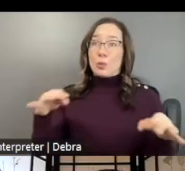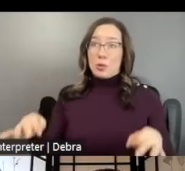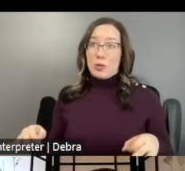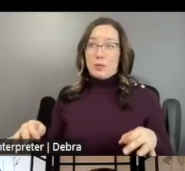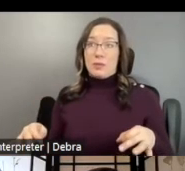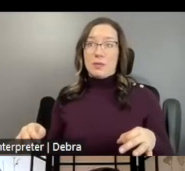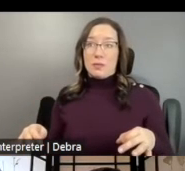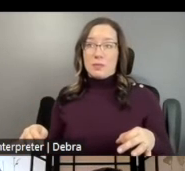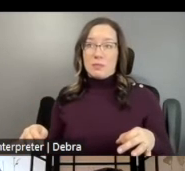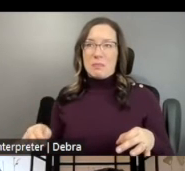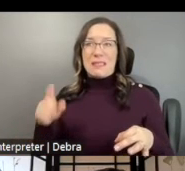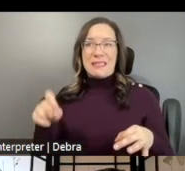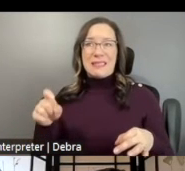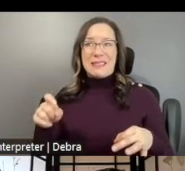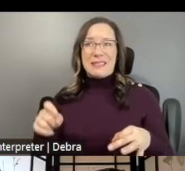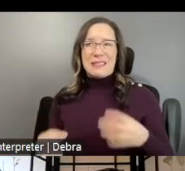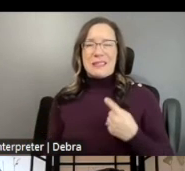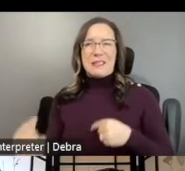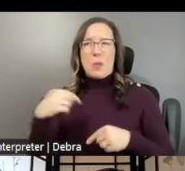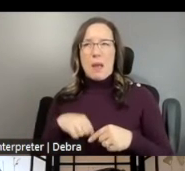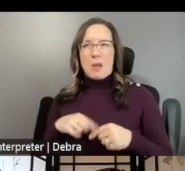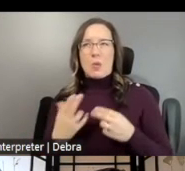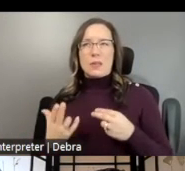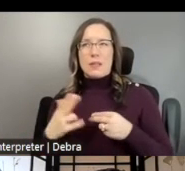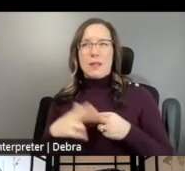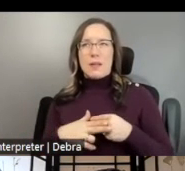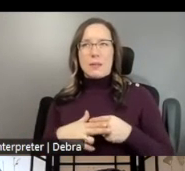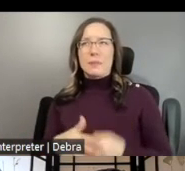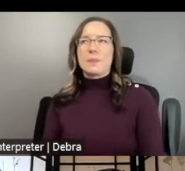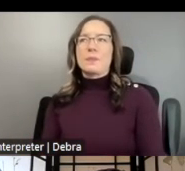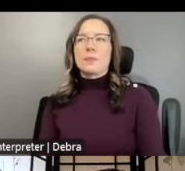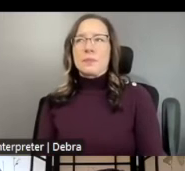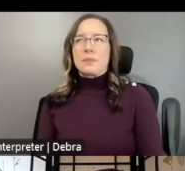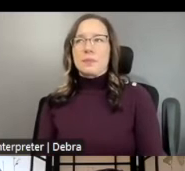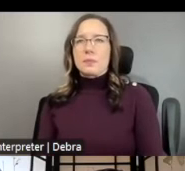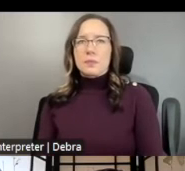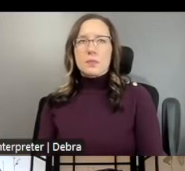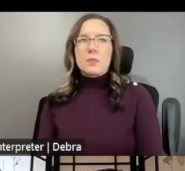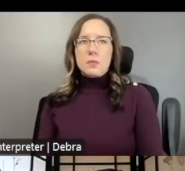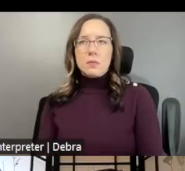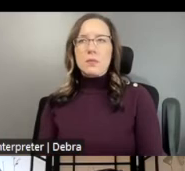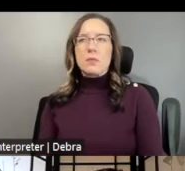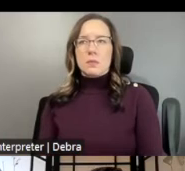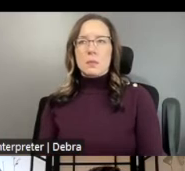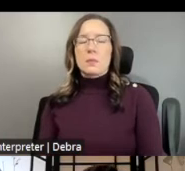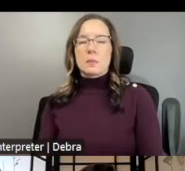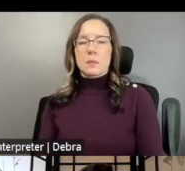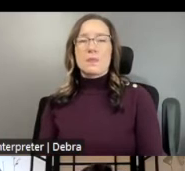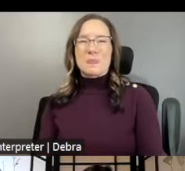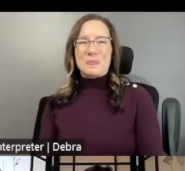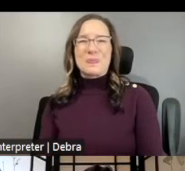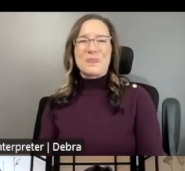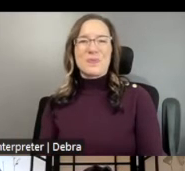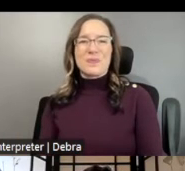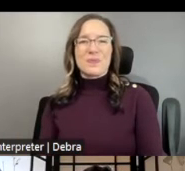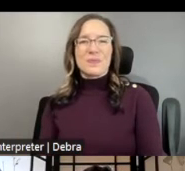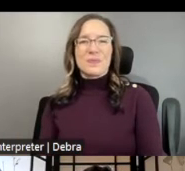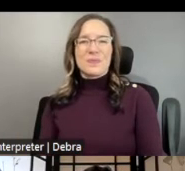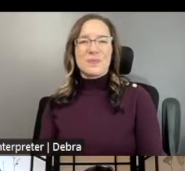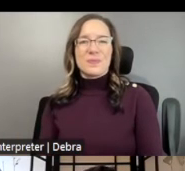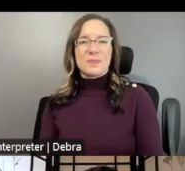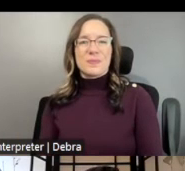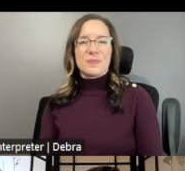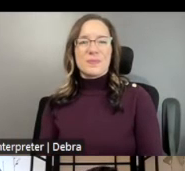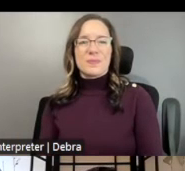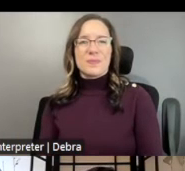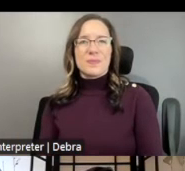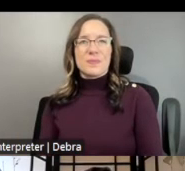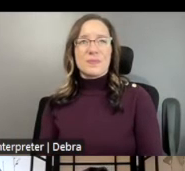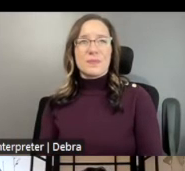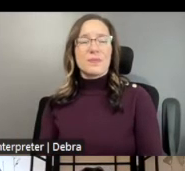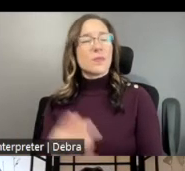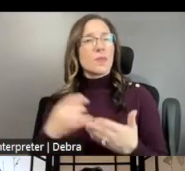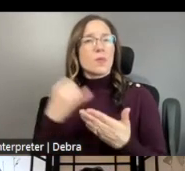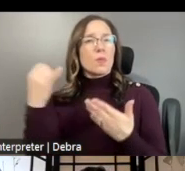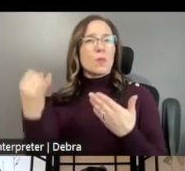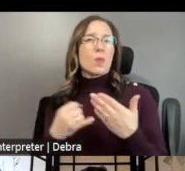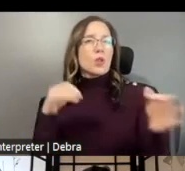I THINK WE NEED TO GO BACK TO THE SLIDE HERE, WE ARE THE PROJECT DESCRIPTION HERE. YOU WILL